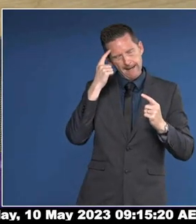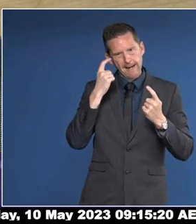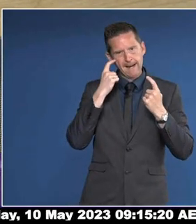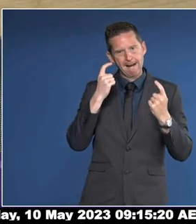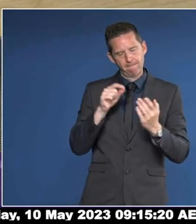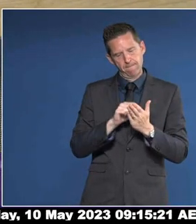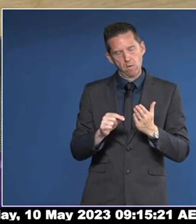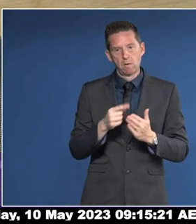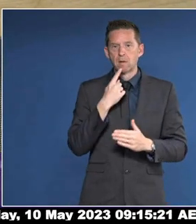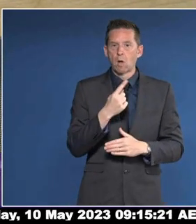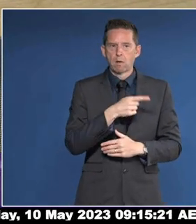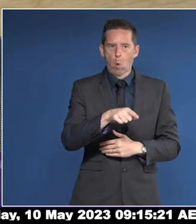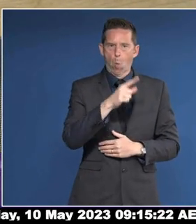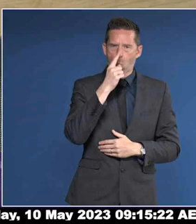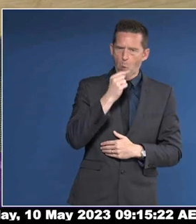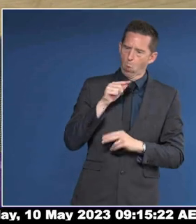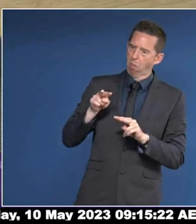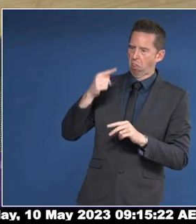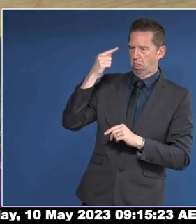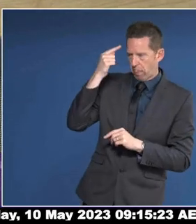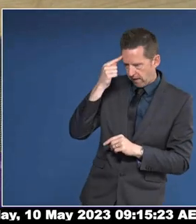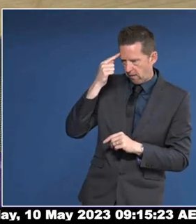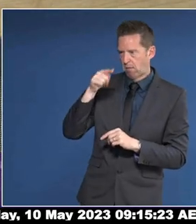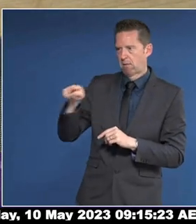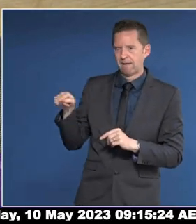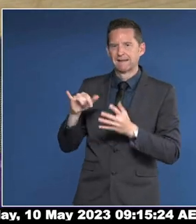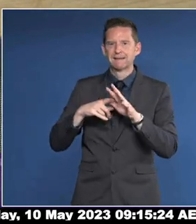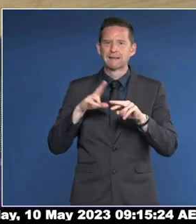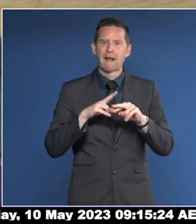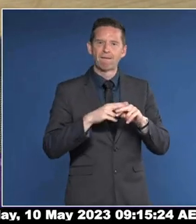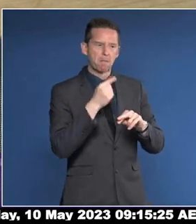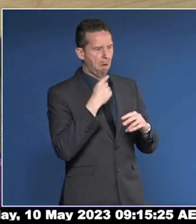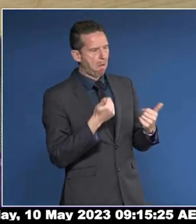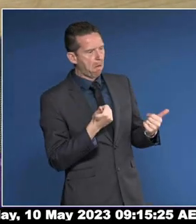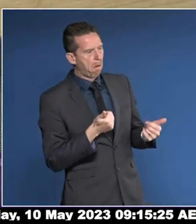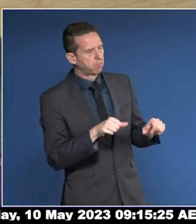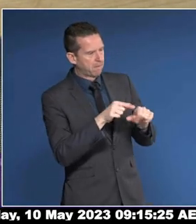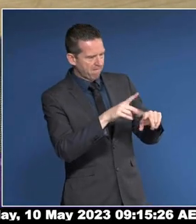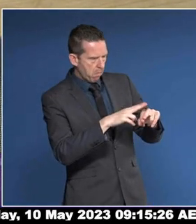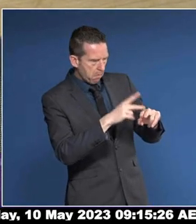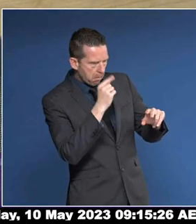Yes, I have. MS EASTMAN: You've had an opportunity to read the proposed statement of facts. DR CRAWFORD: Yes, I have.